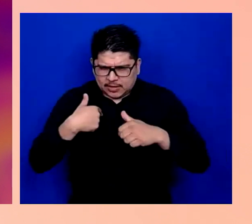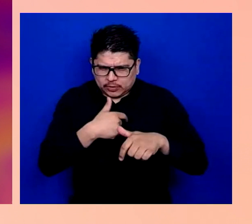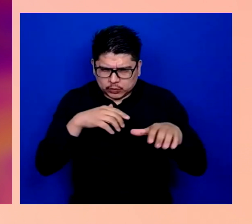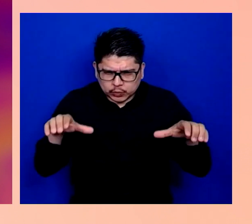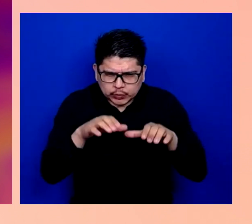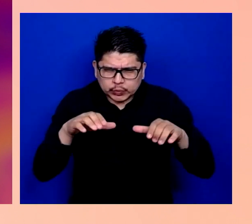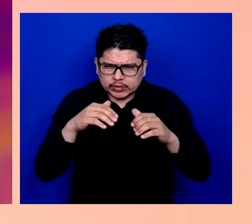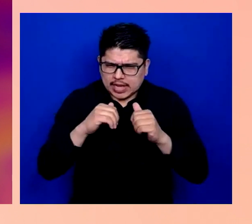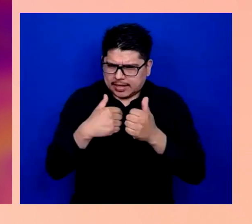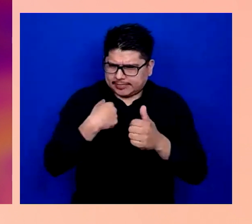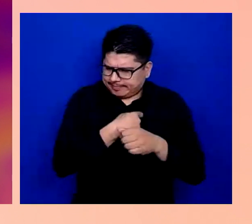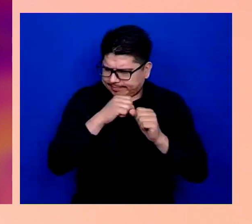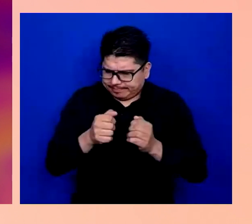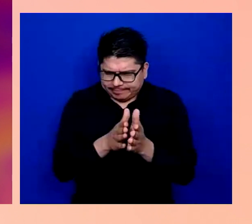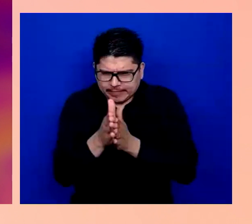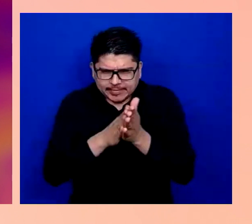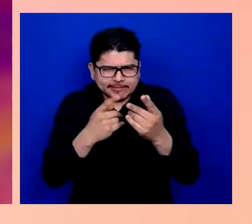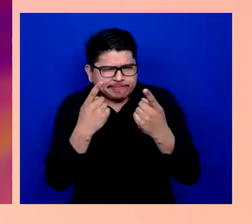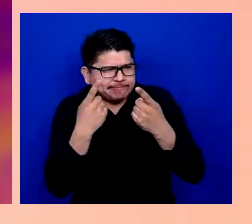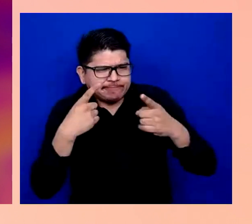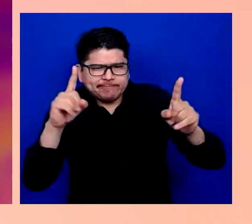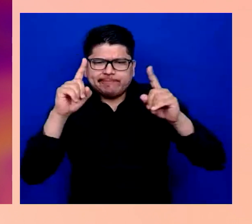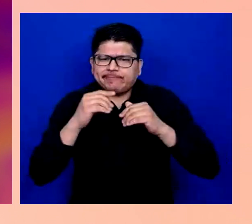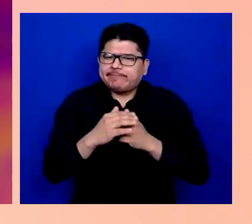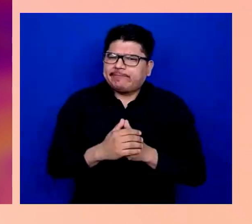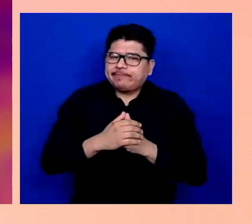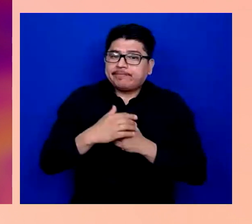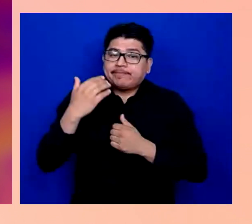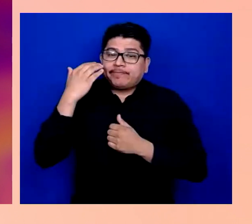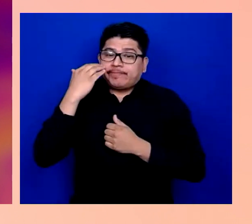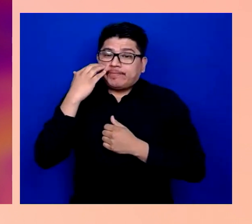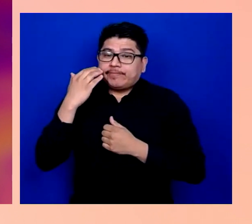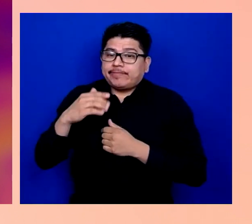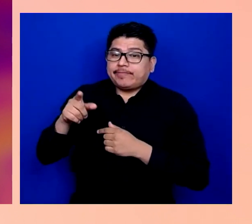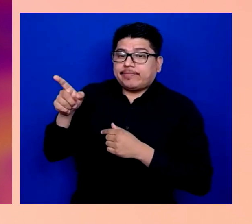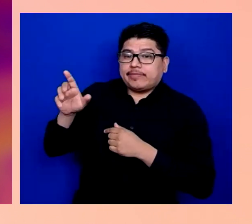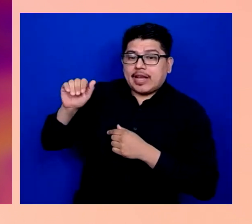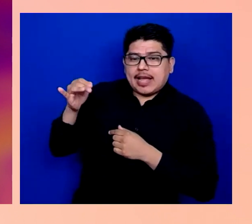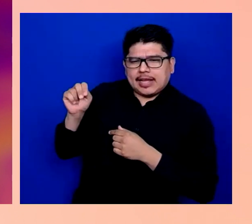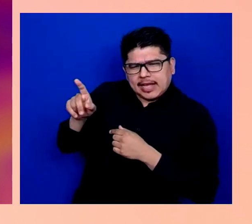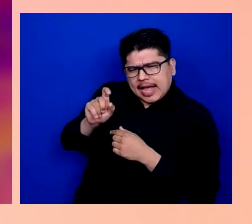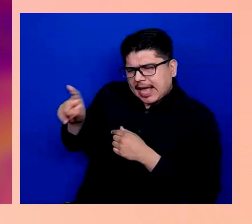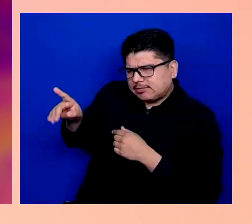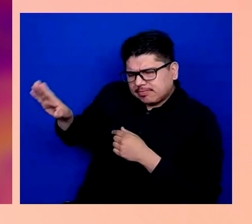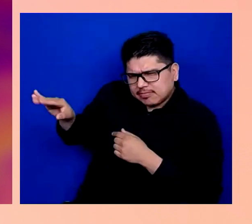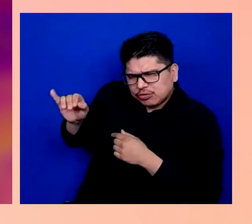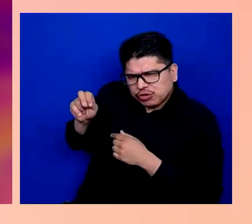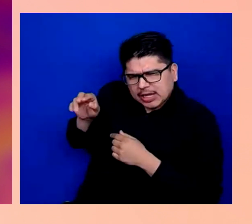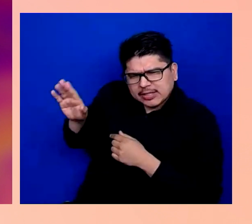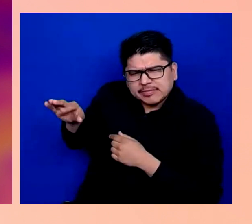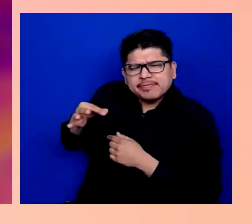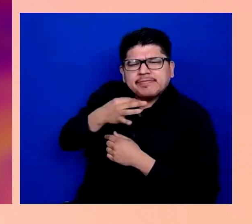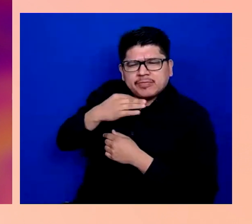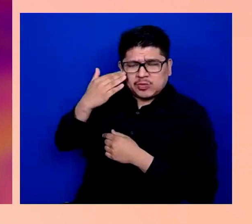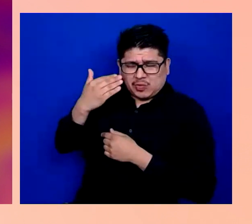especially with our readers. Jen, we know with the toolkit the importance of ensuring the co-collaborators belong to multiple communities.